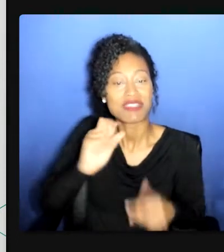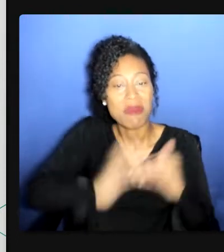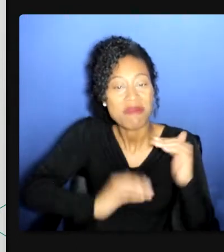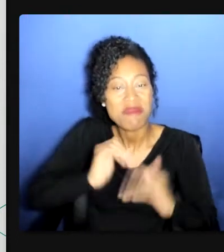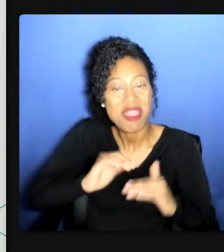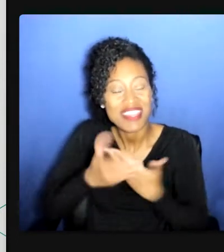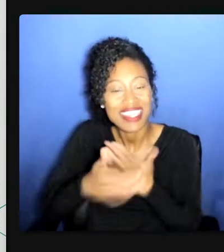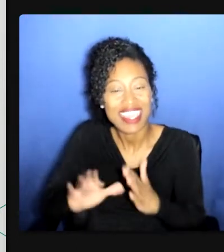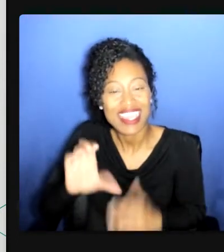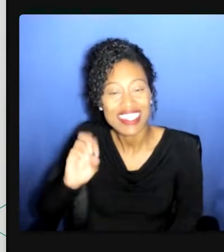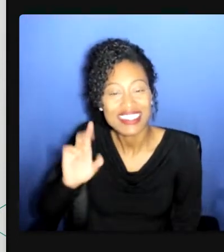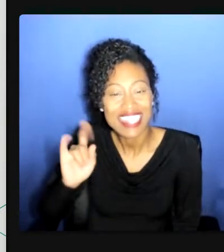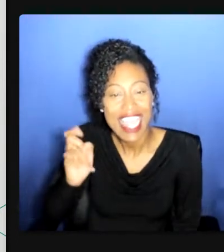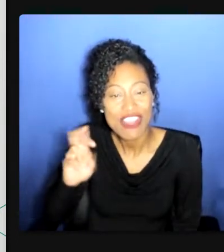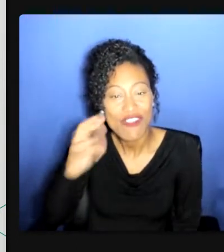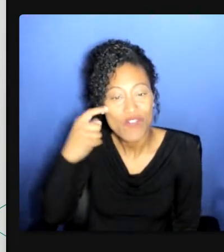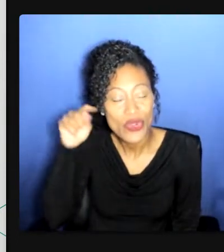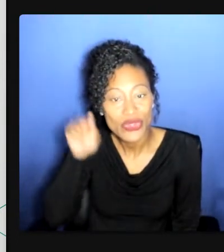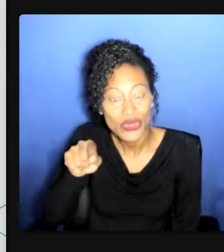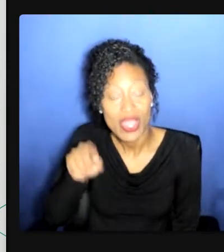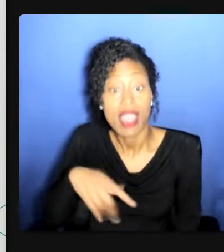Game start command should be a full path